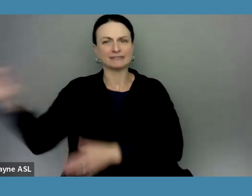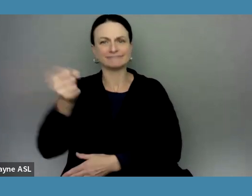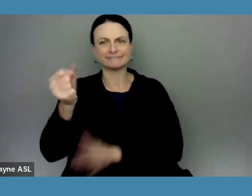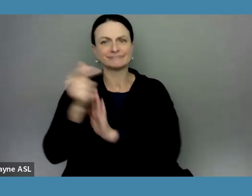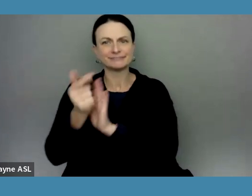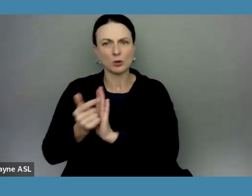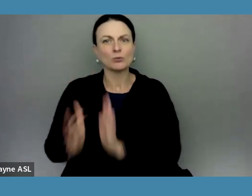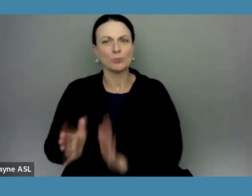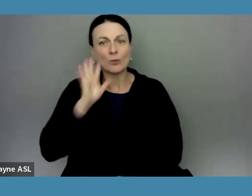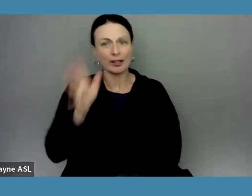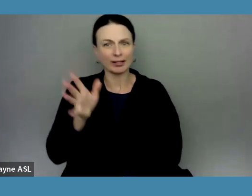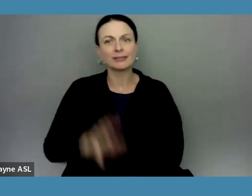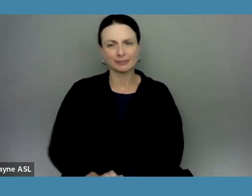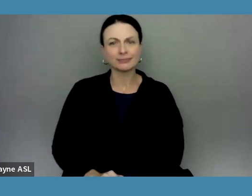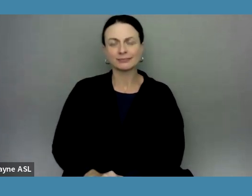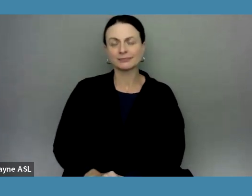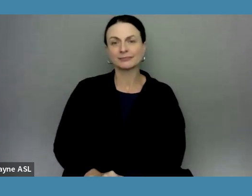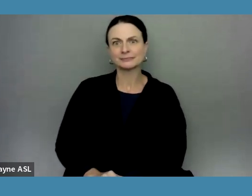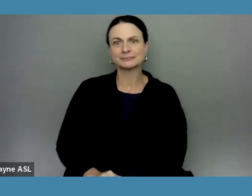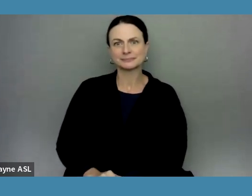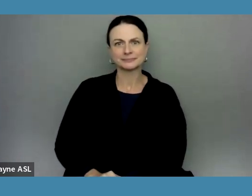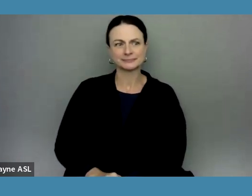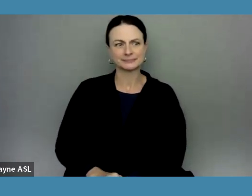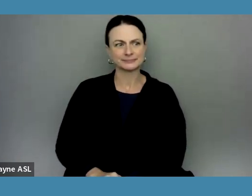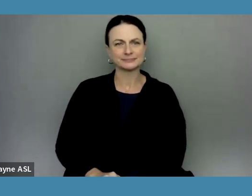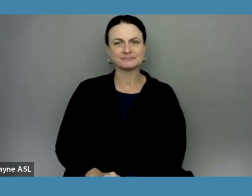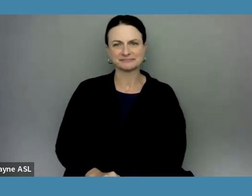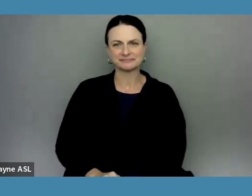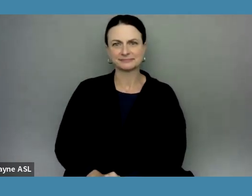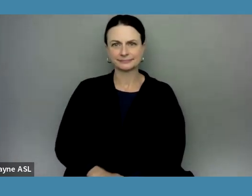So they will, the outside counsel will also be present.